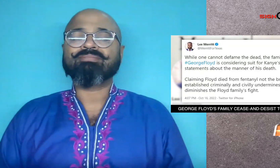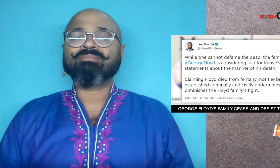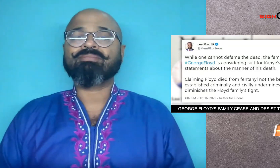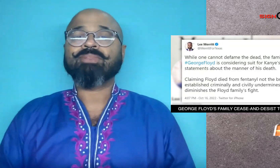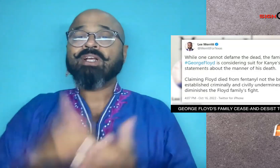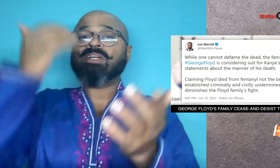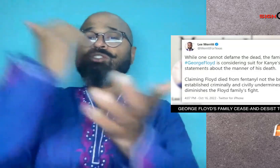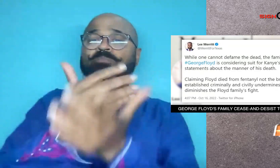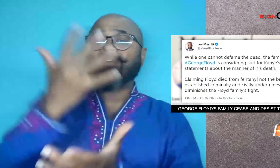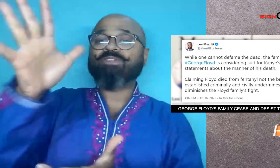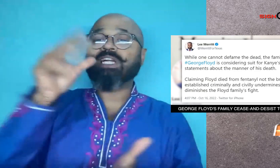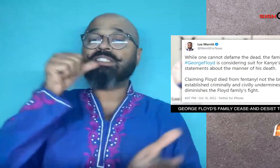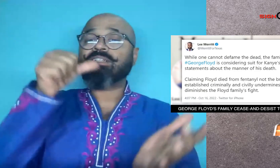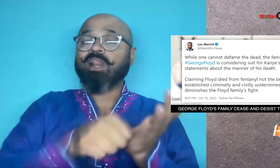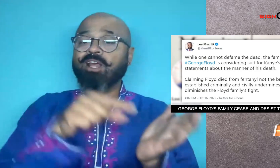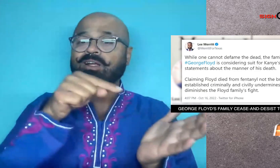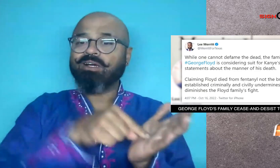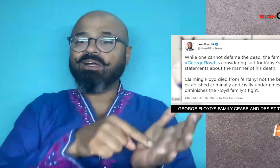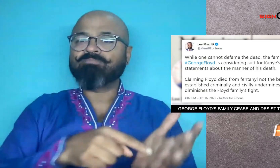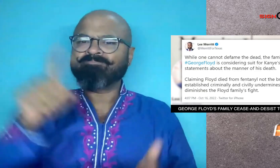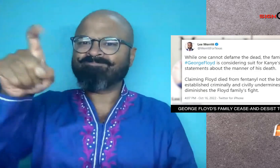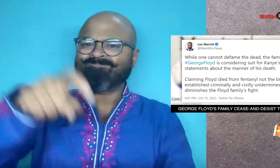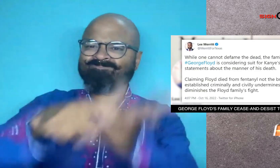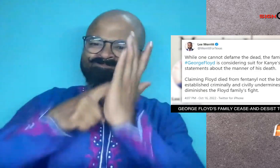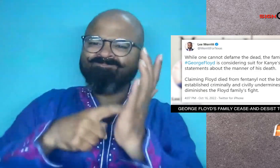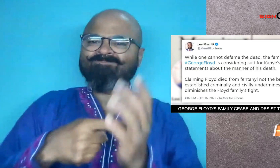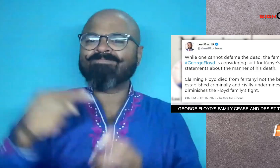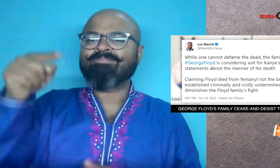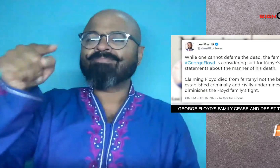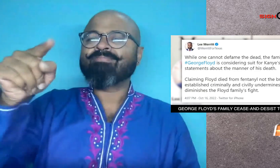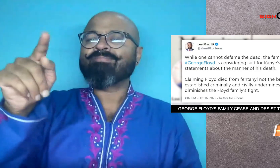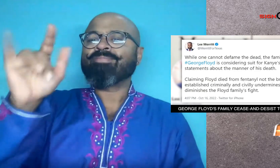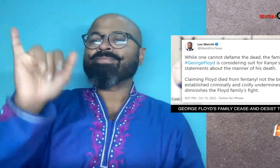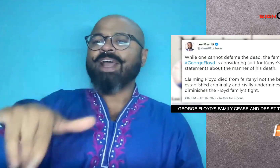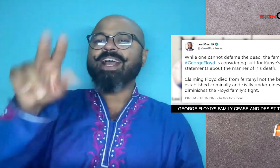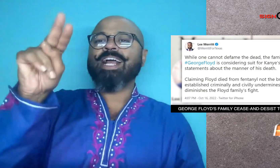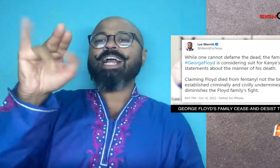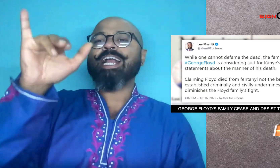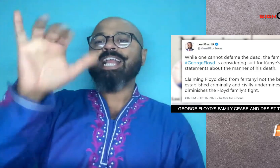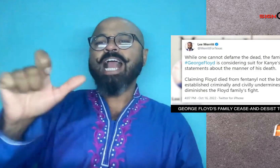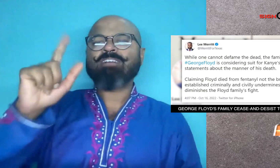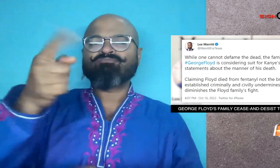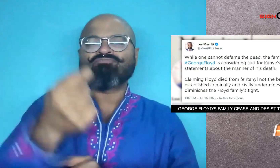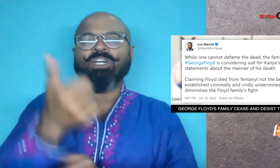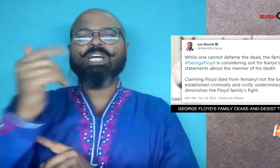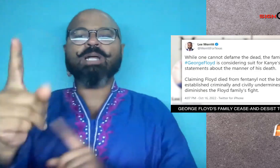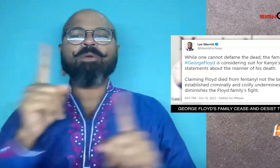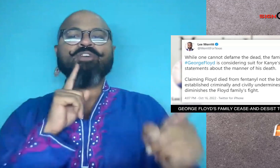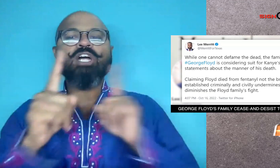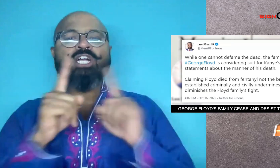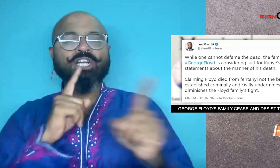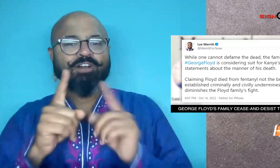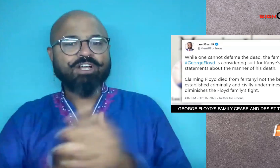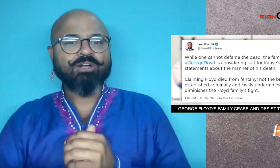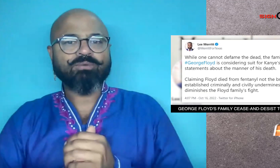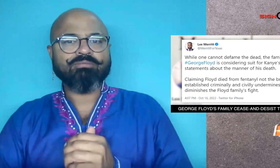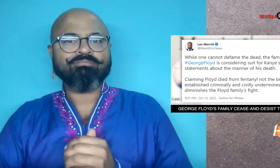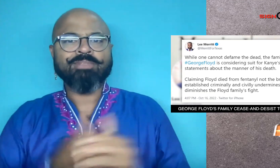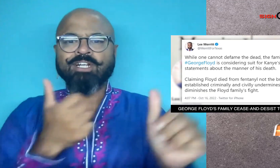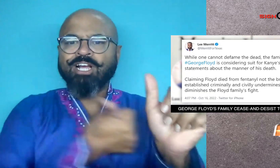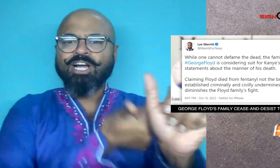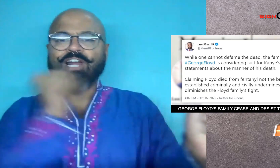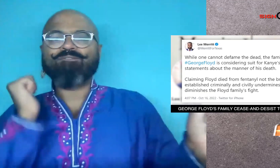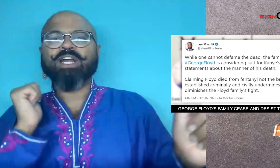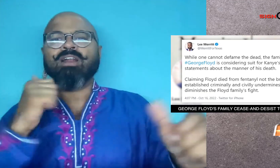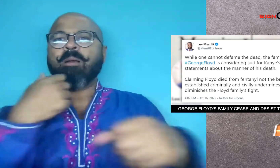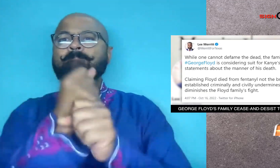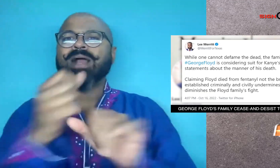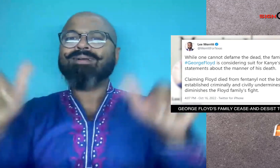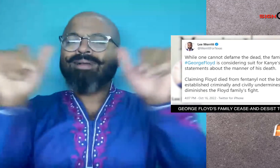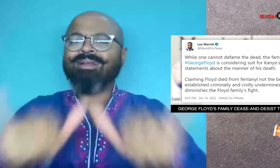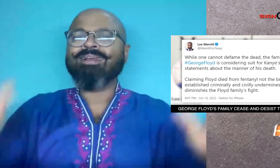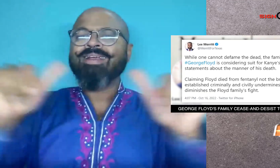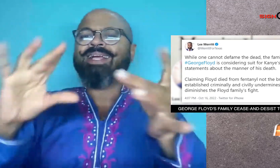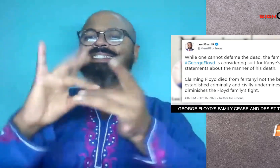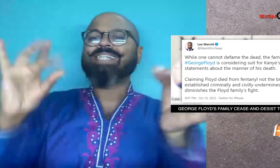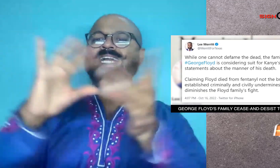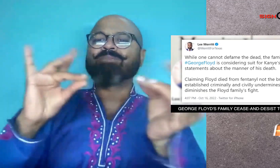and hurt by the allegations you made " The cease-and-desist letter demands that Ye remove